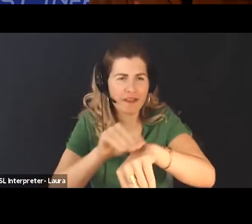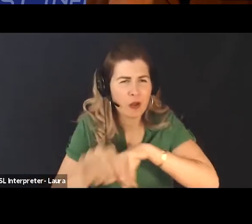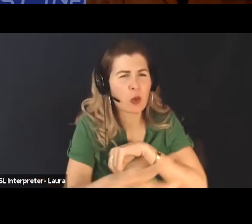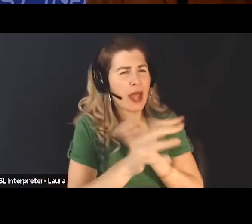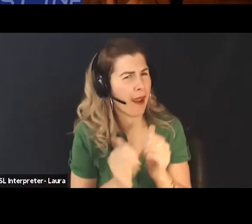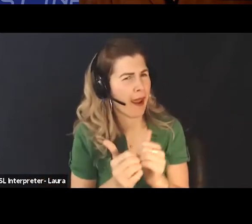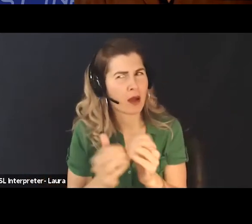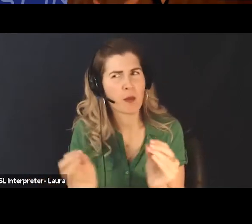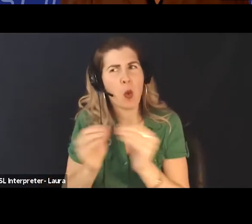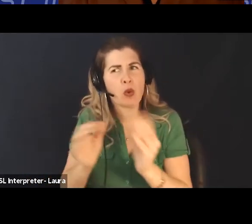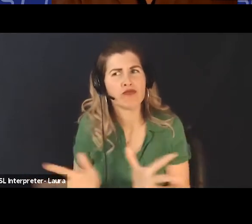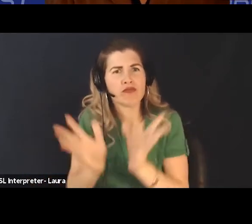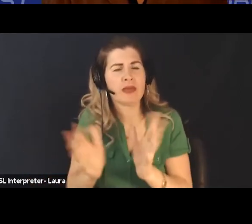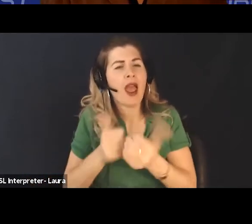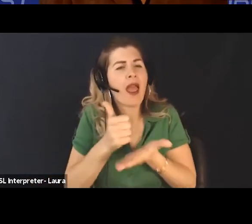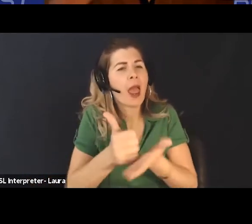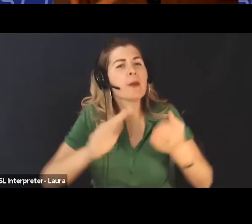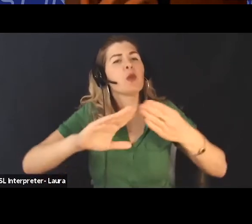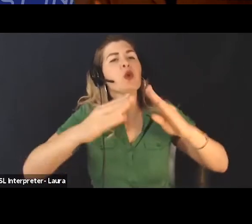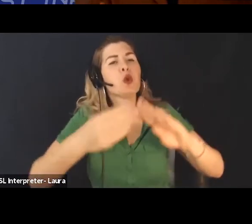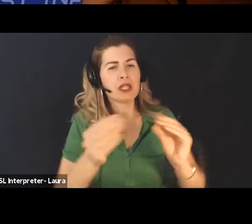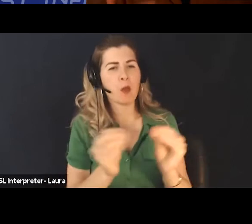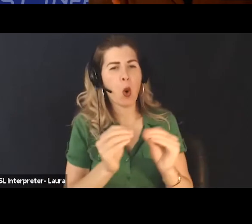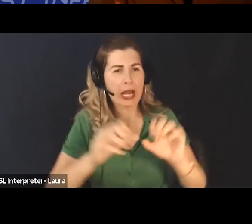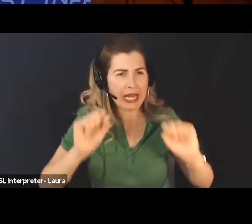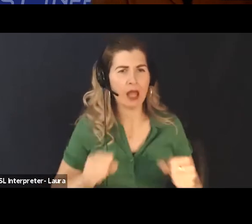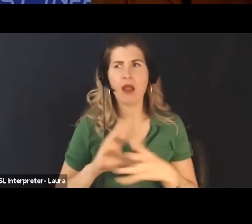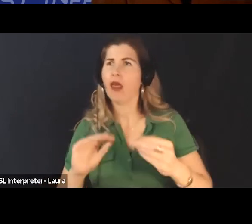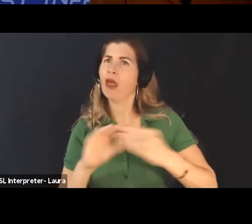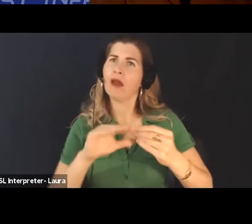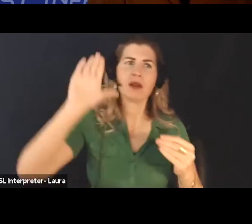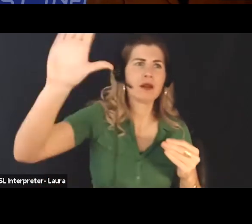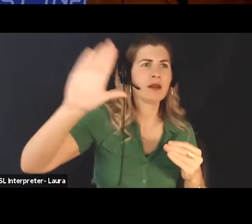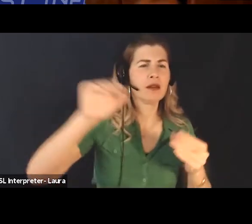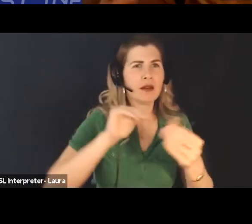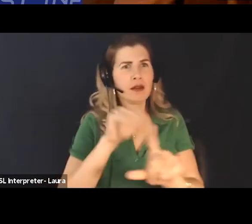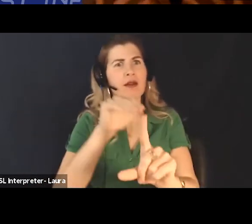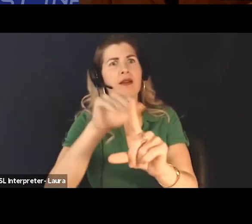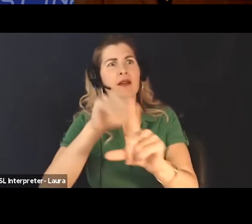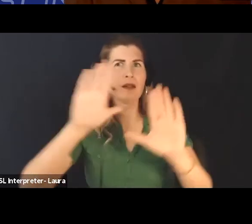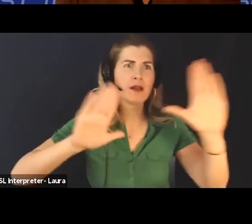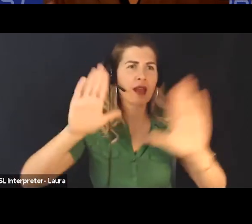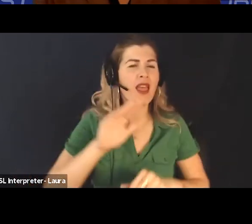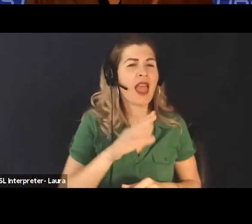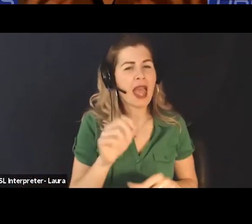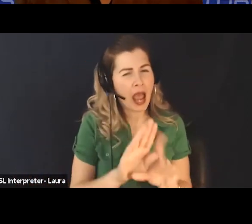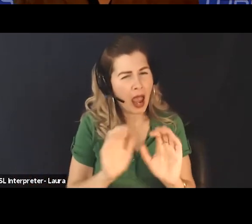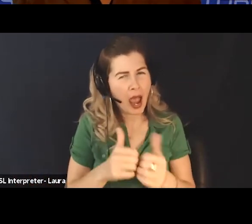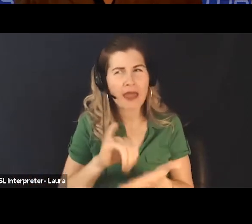offer to strengthen communities, voices, and hands and these political processes? And how does that demand things of us? It's more than just designer